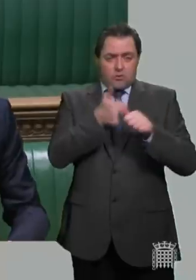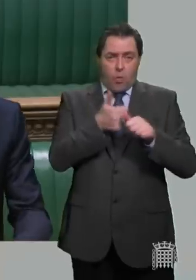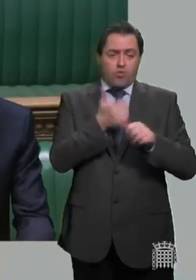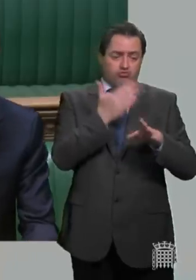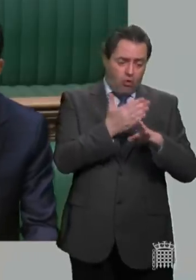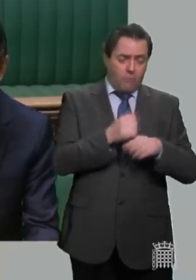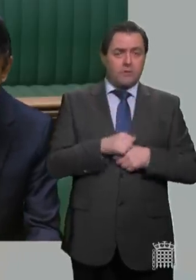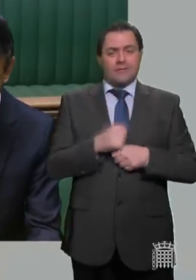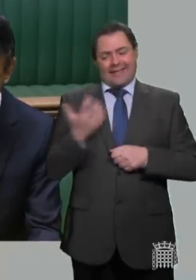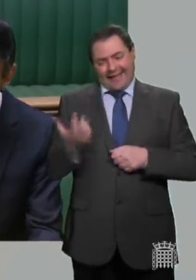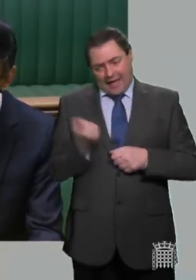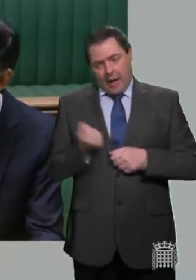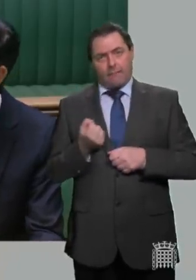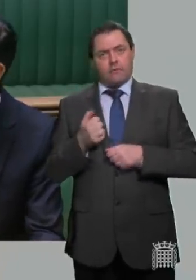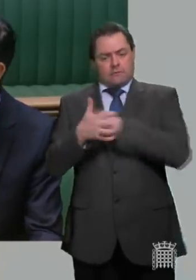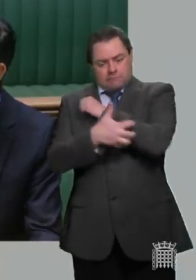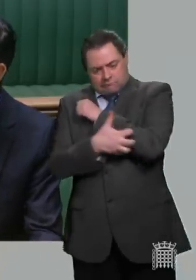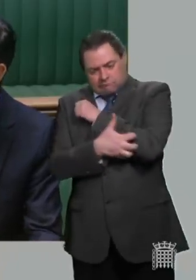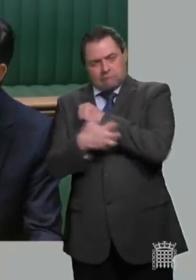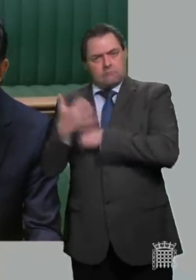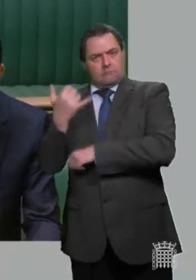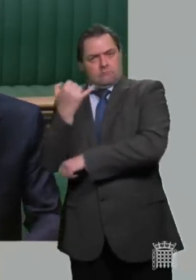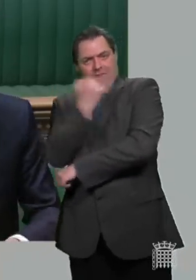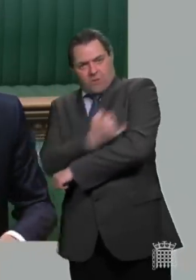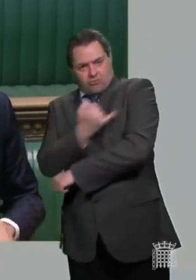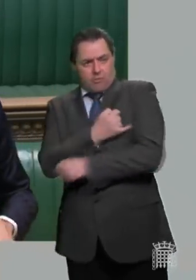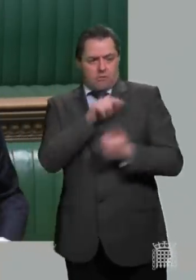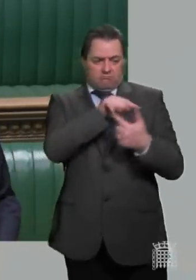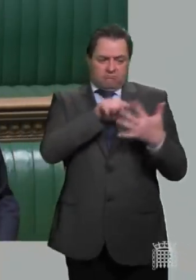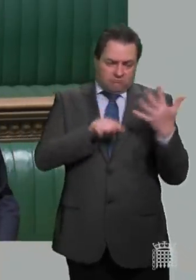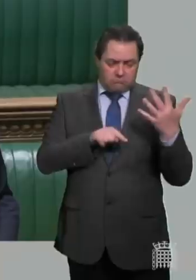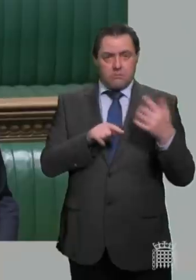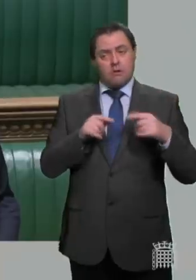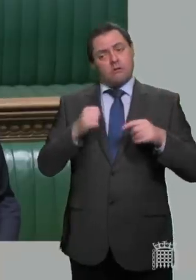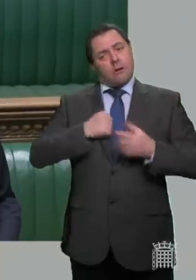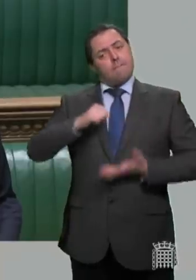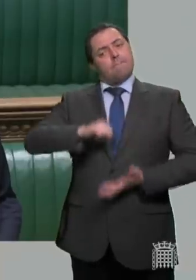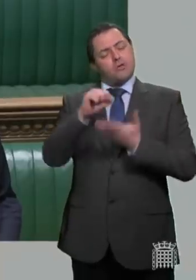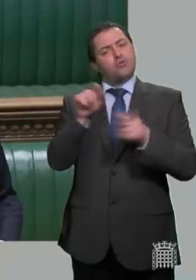the lowest paid and most vulnerable, this Budget also protects businesses.